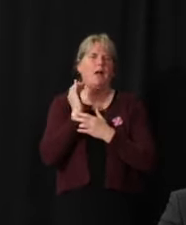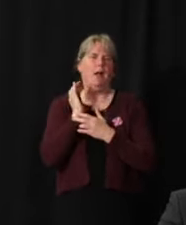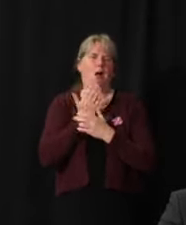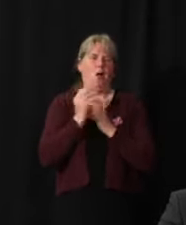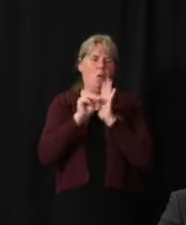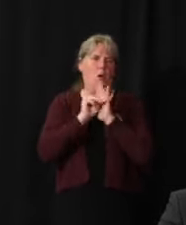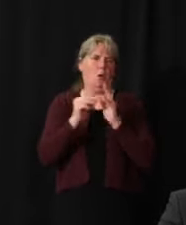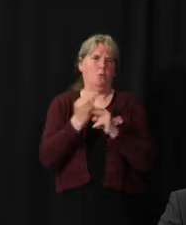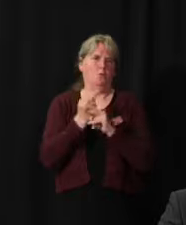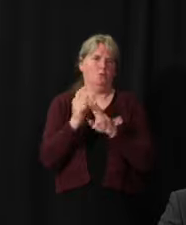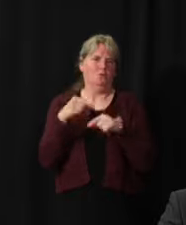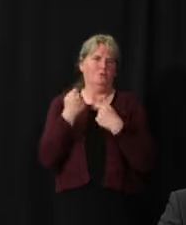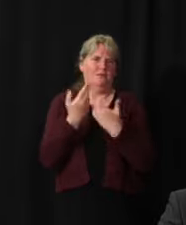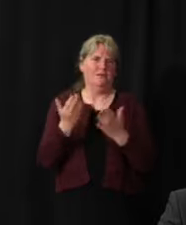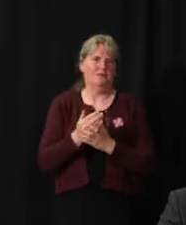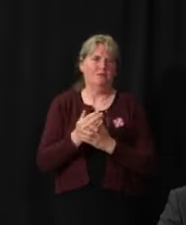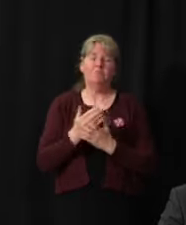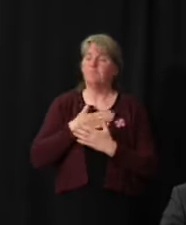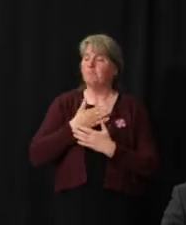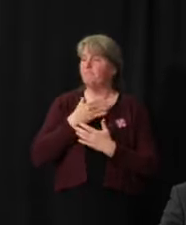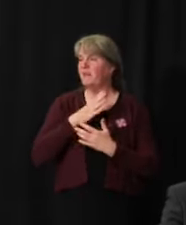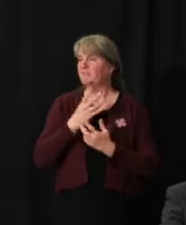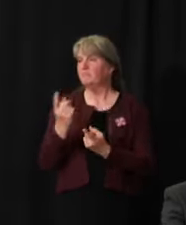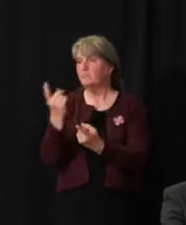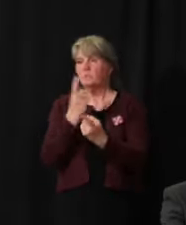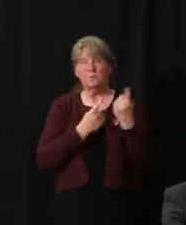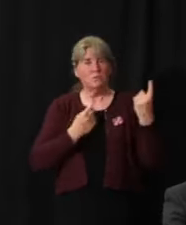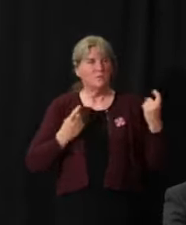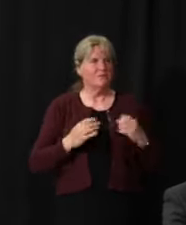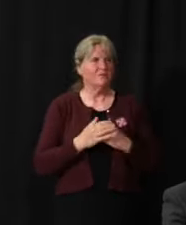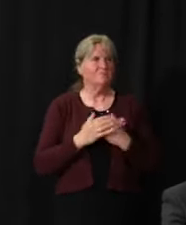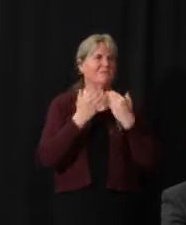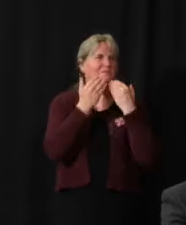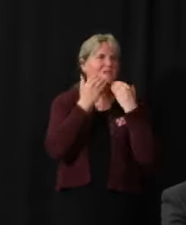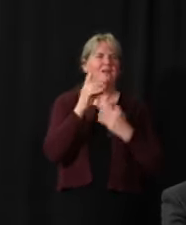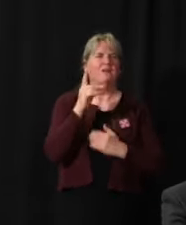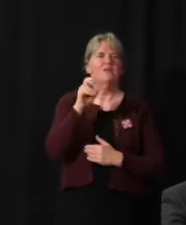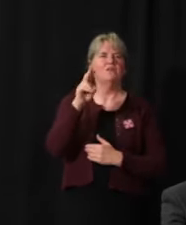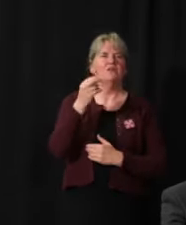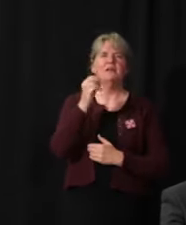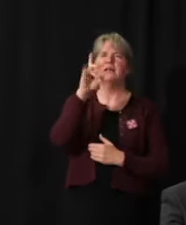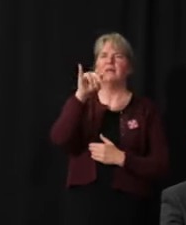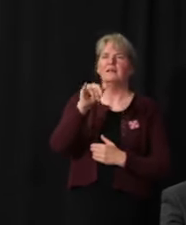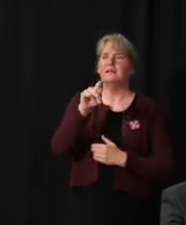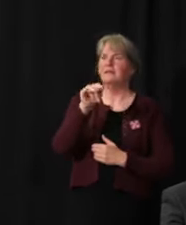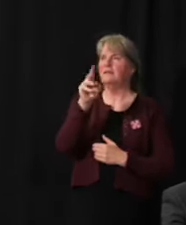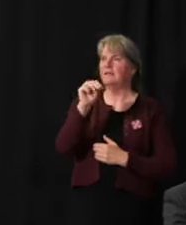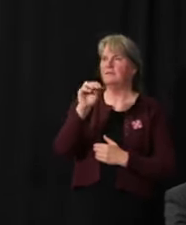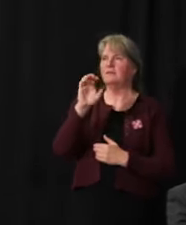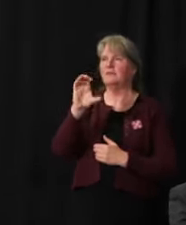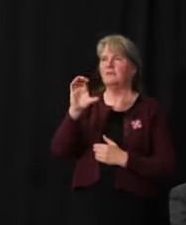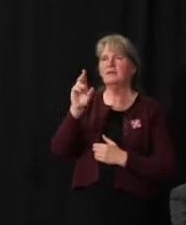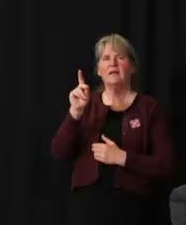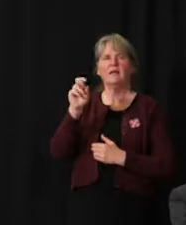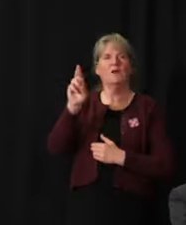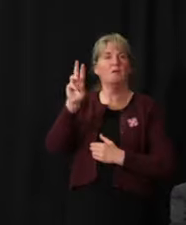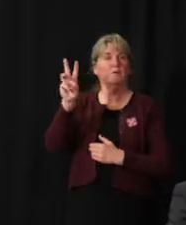technical background and I will be happy to take some questions. Moderator: Thank you, Dr